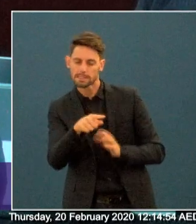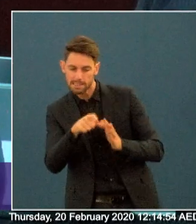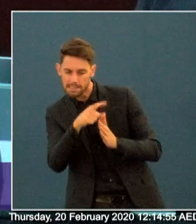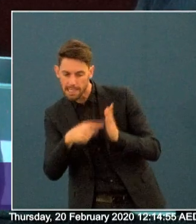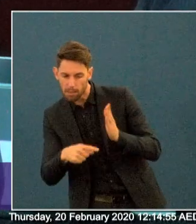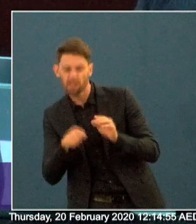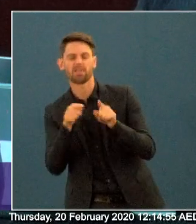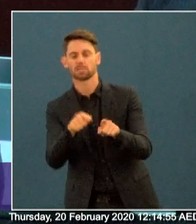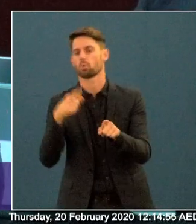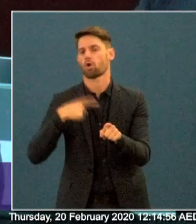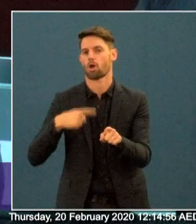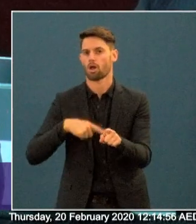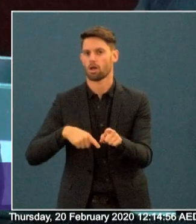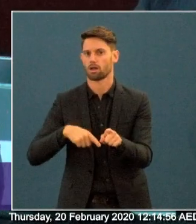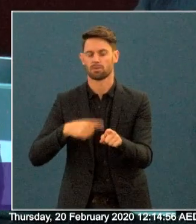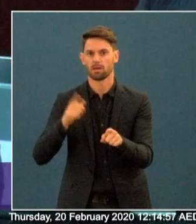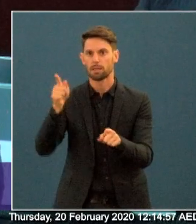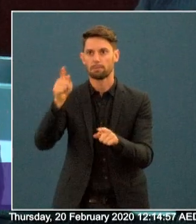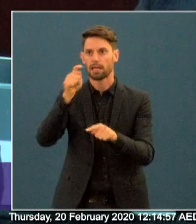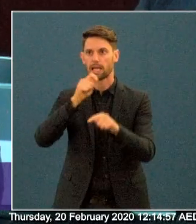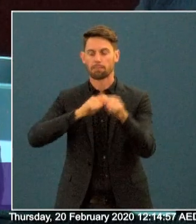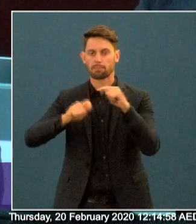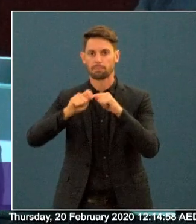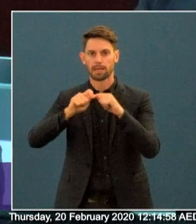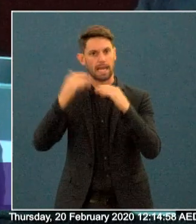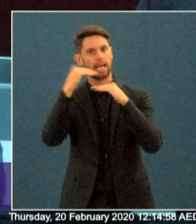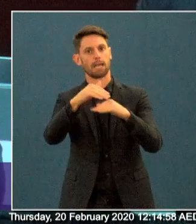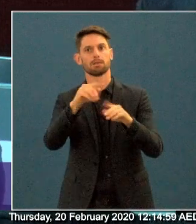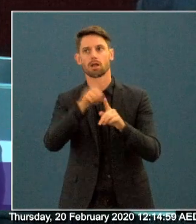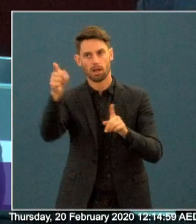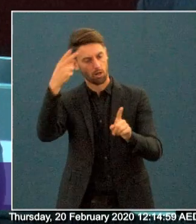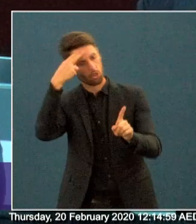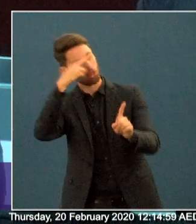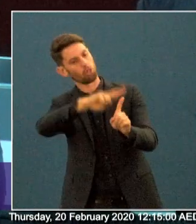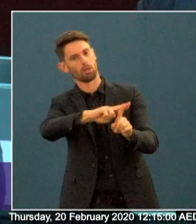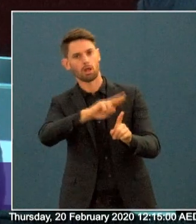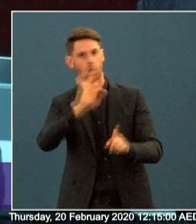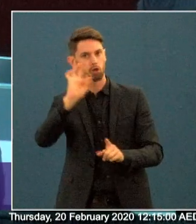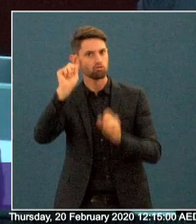But how would you describe diagnostic overshadowing in terms of it operating in a practical way.